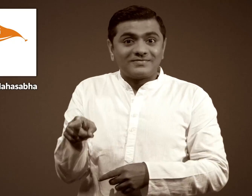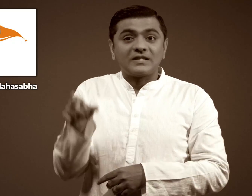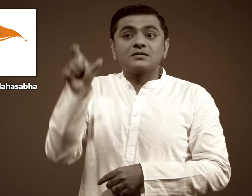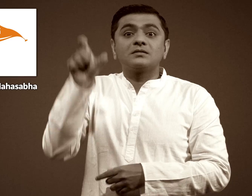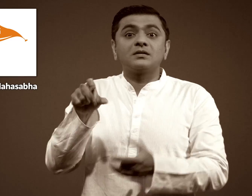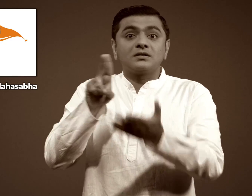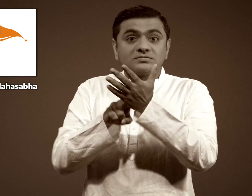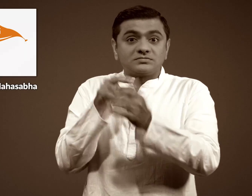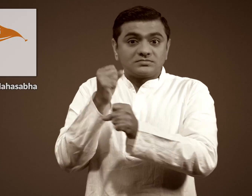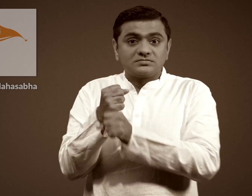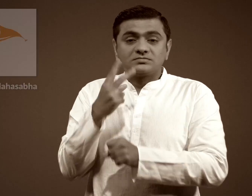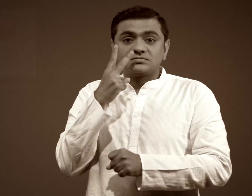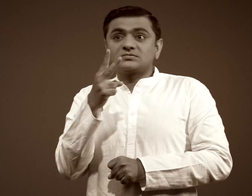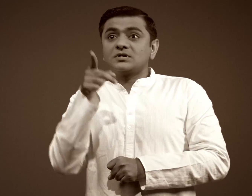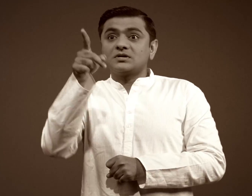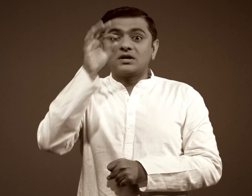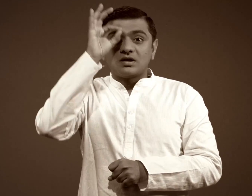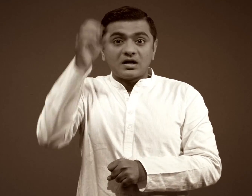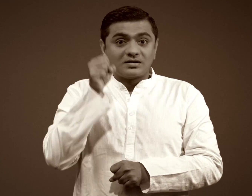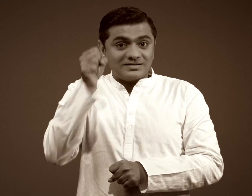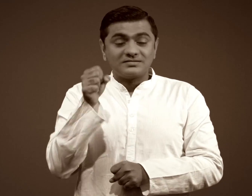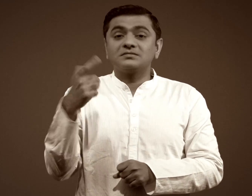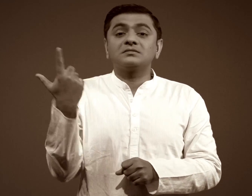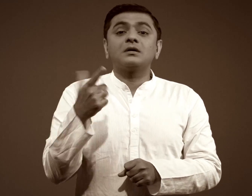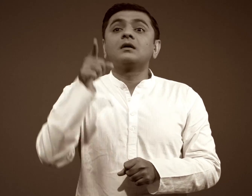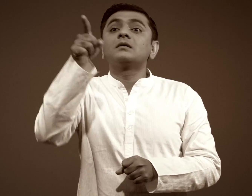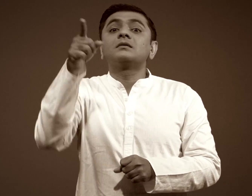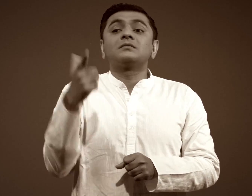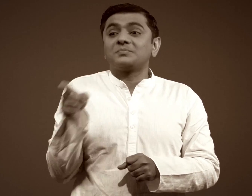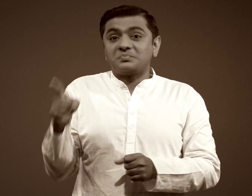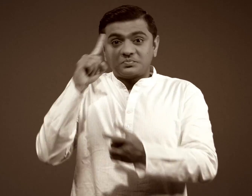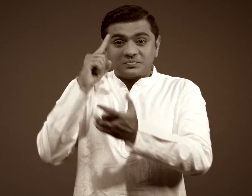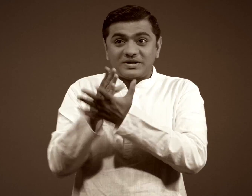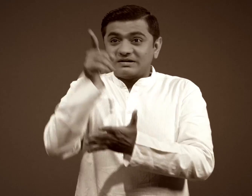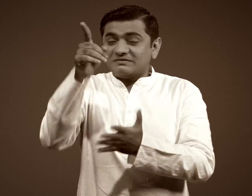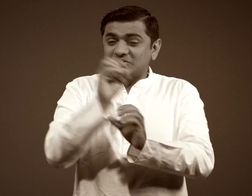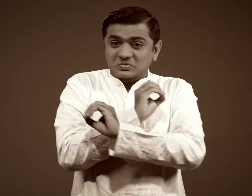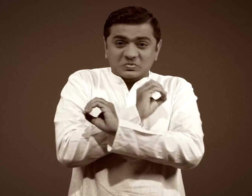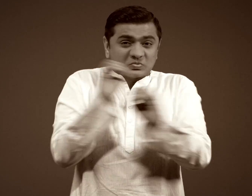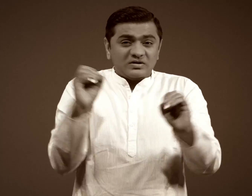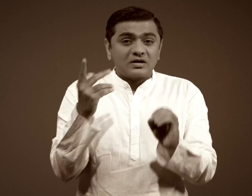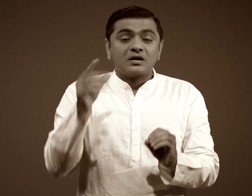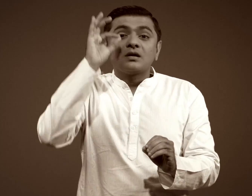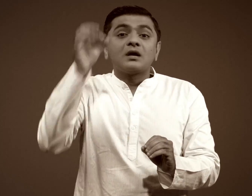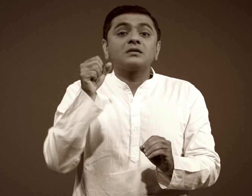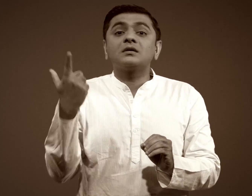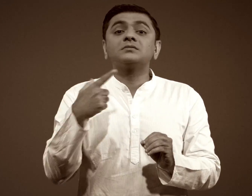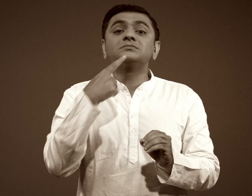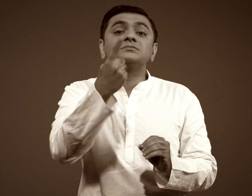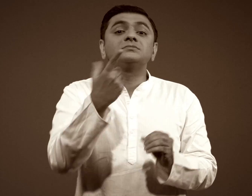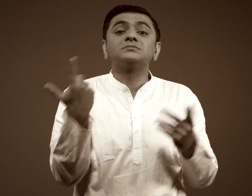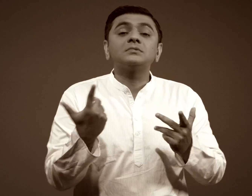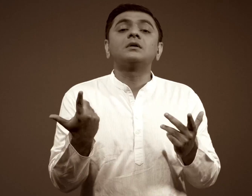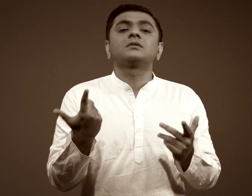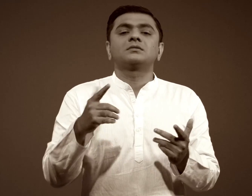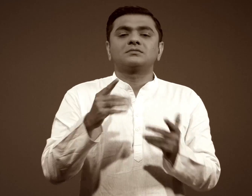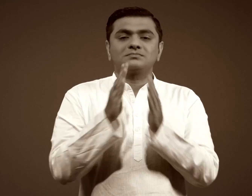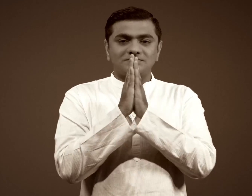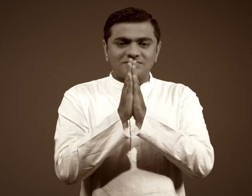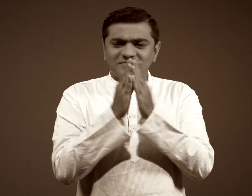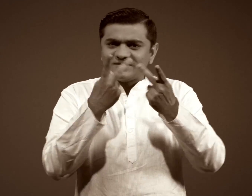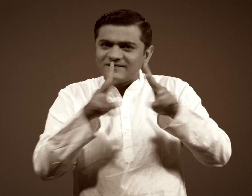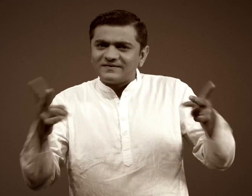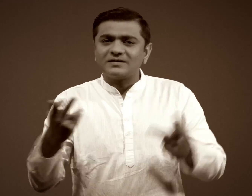Godse did not believe in Gandhi’s ideals that religions such as